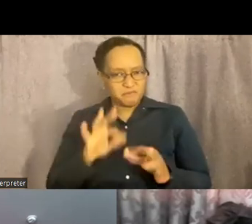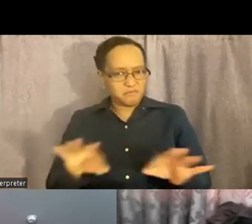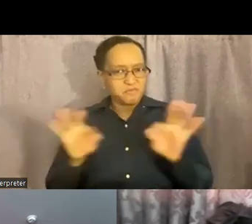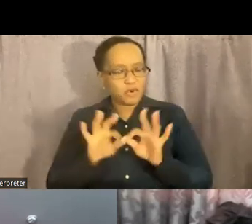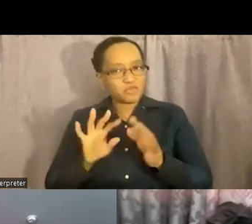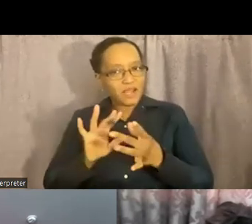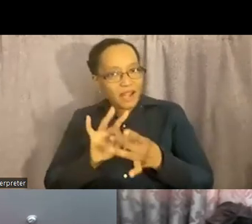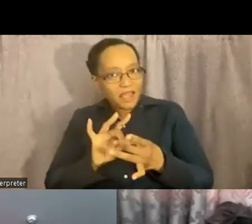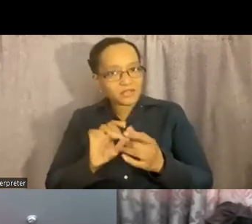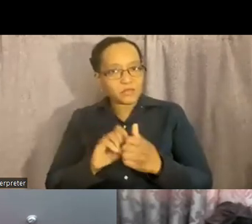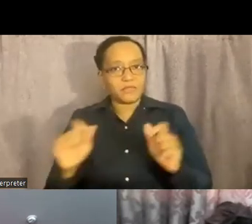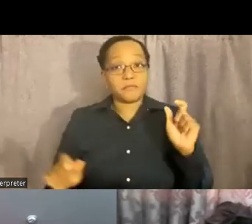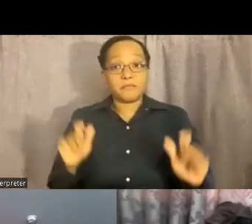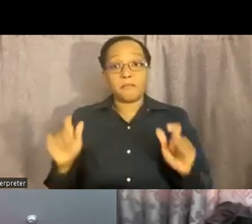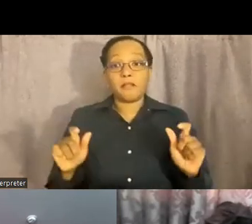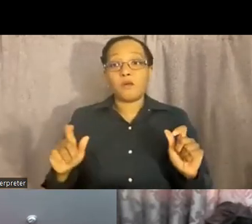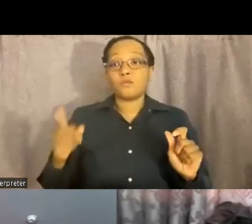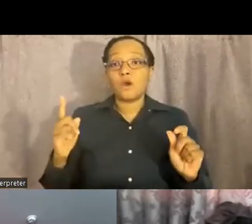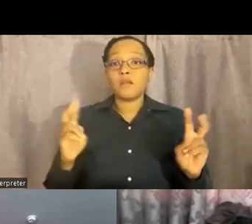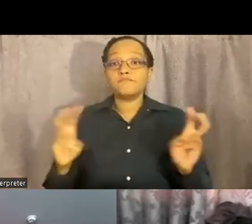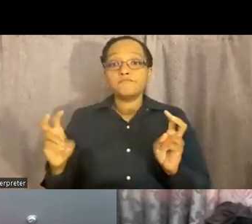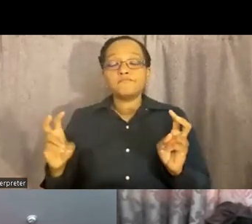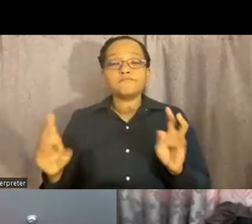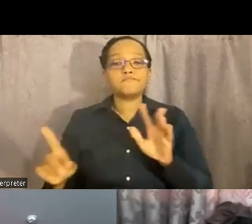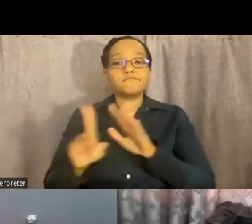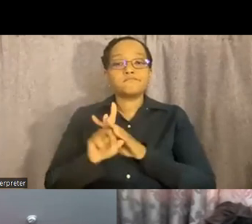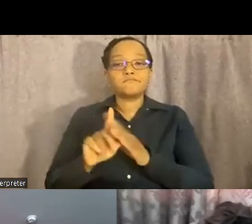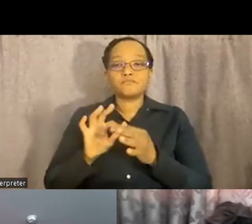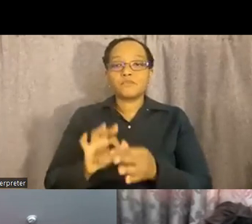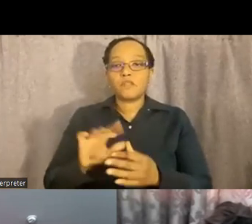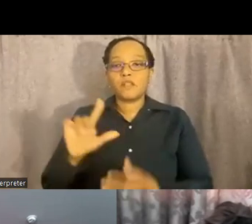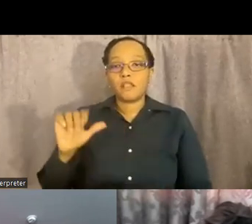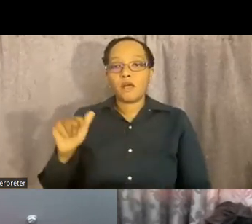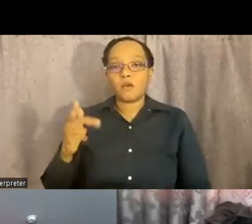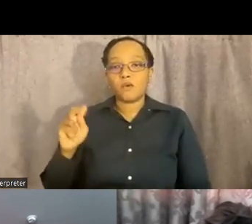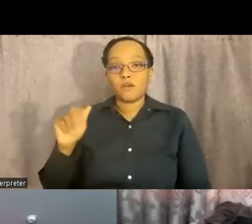One issue that has been raised about Laguna Honda or other facilities is , sometimes people